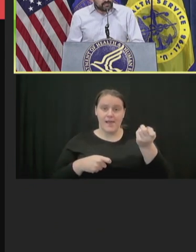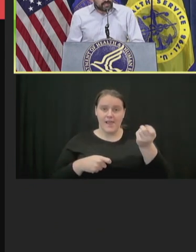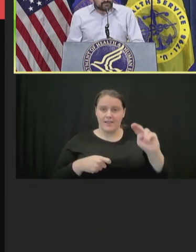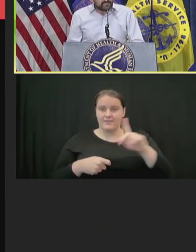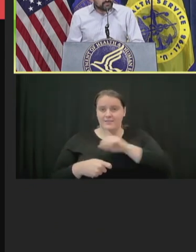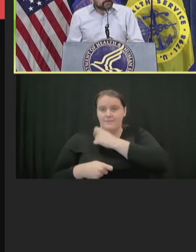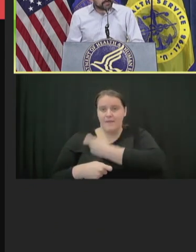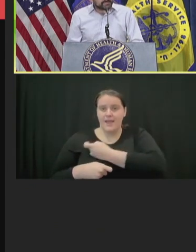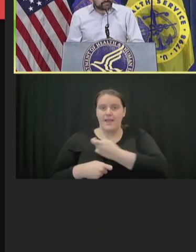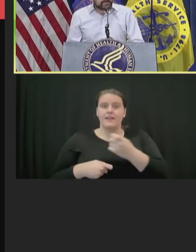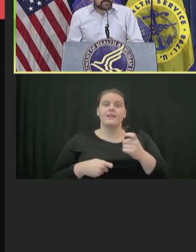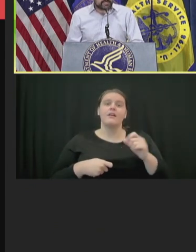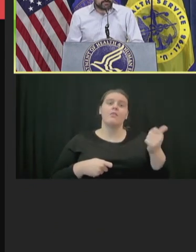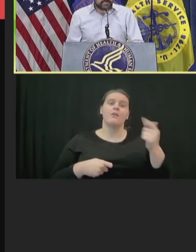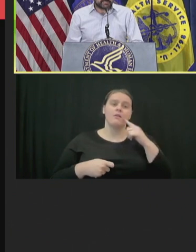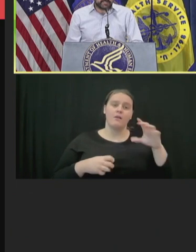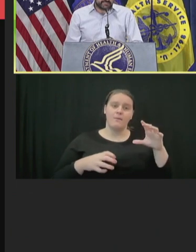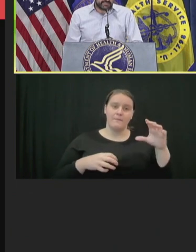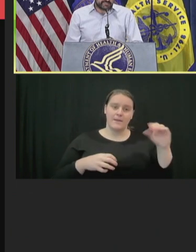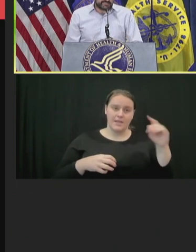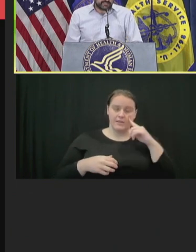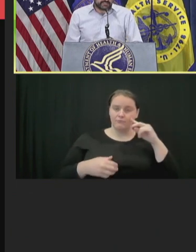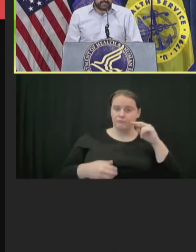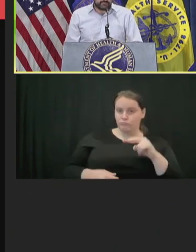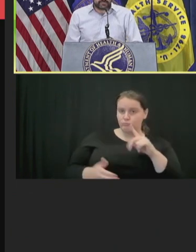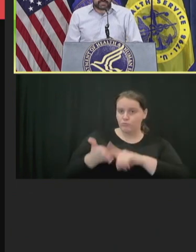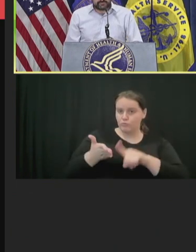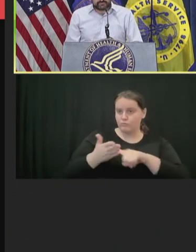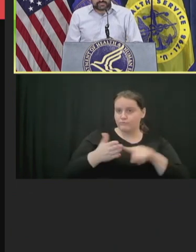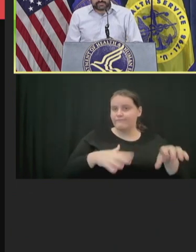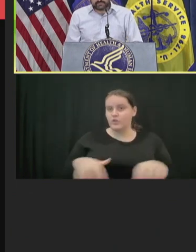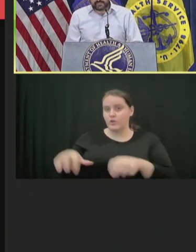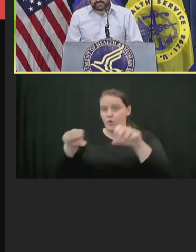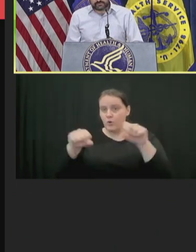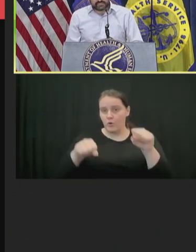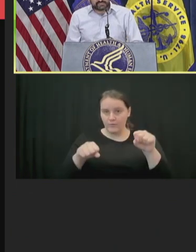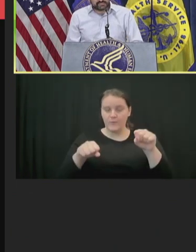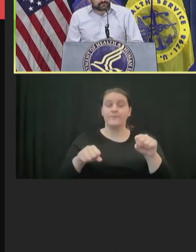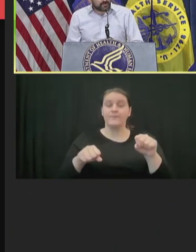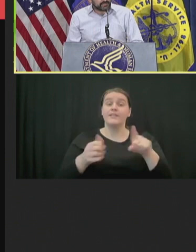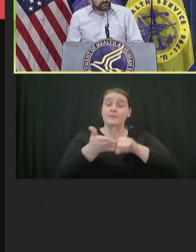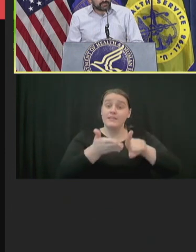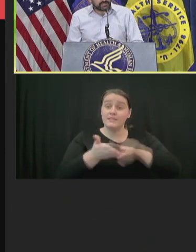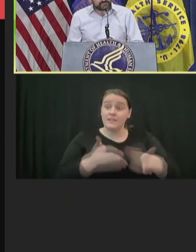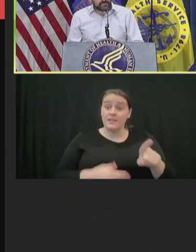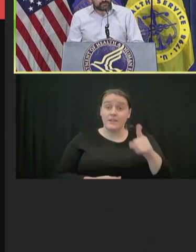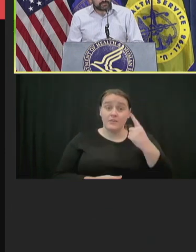MTBVAC is interesting because it's being studied in both infants in a phase 3 trial, as well as a